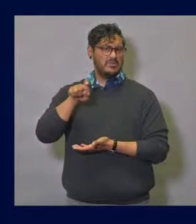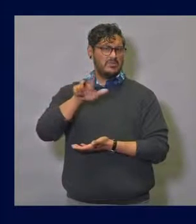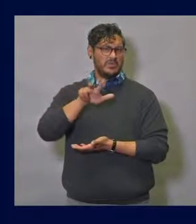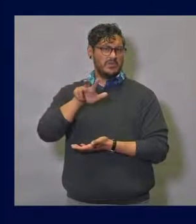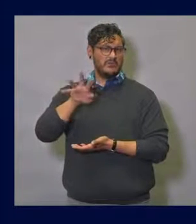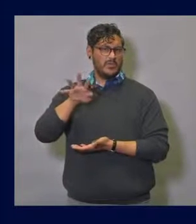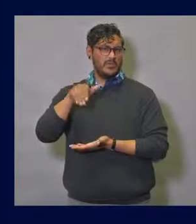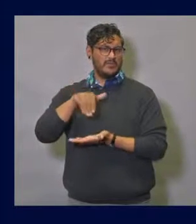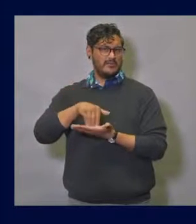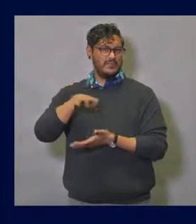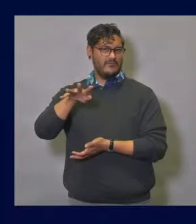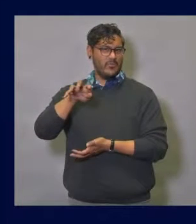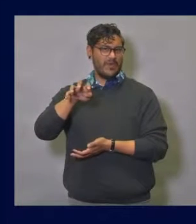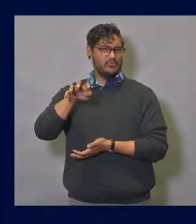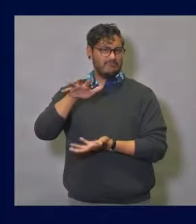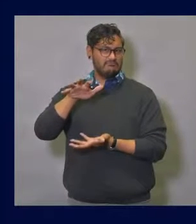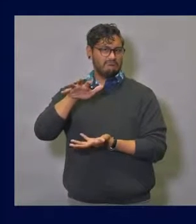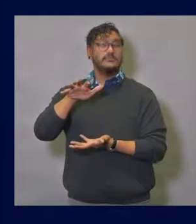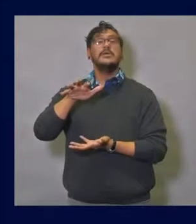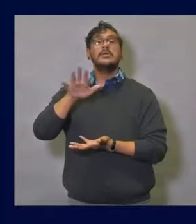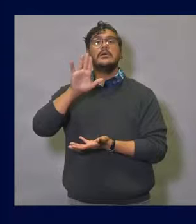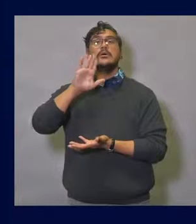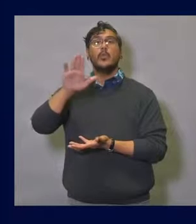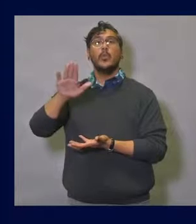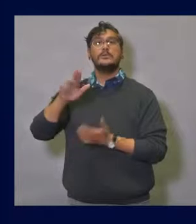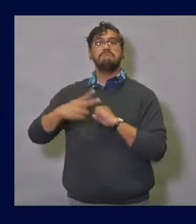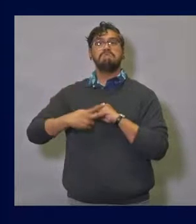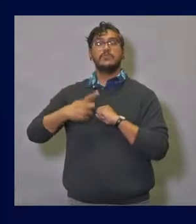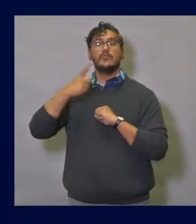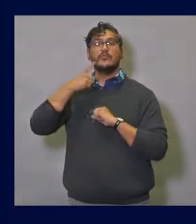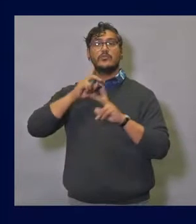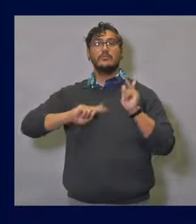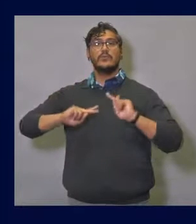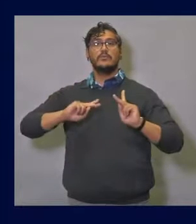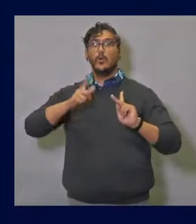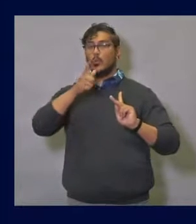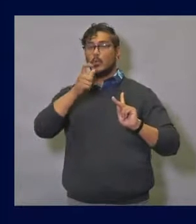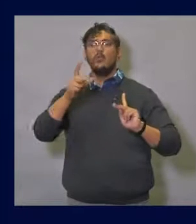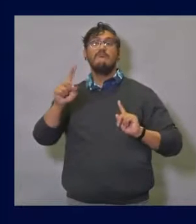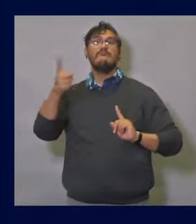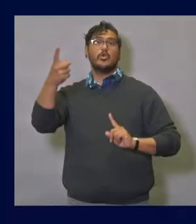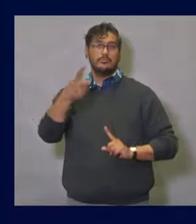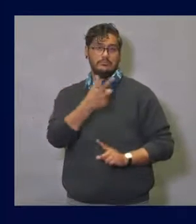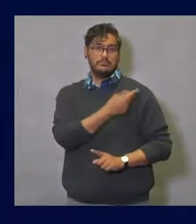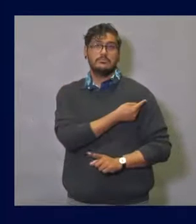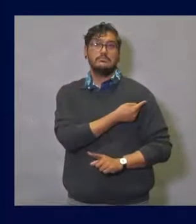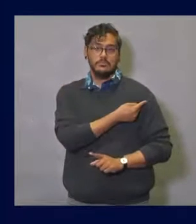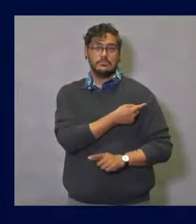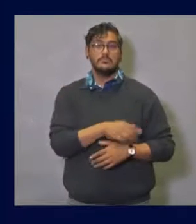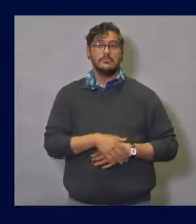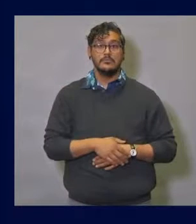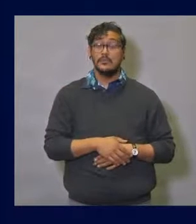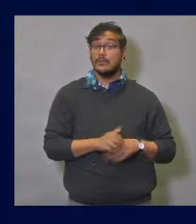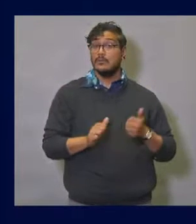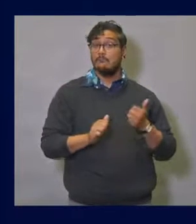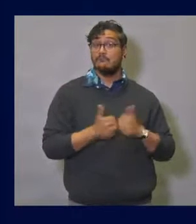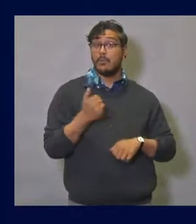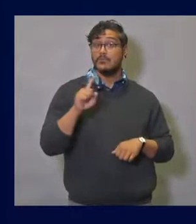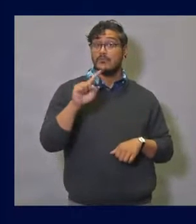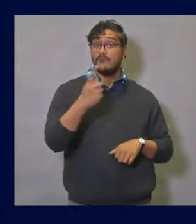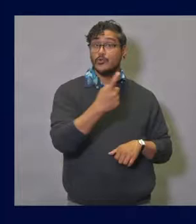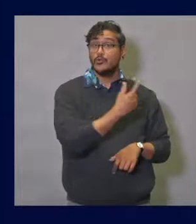44% OF THE WEEK'S ALLOCATION